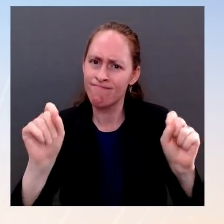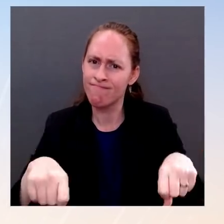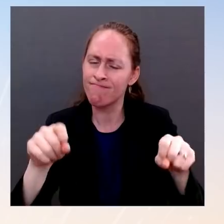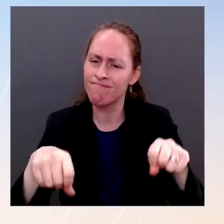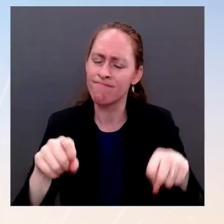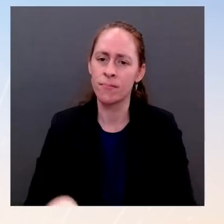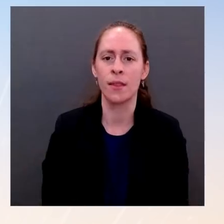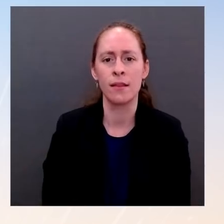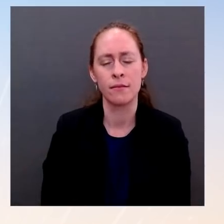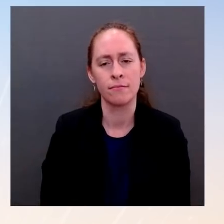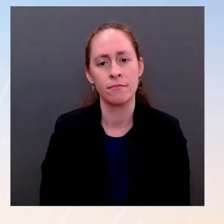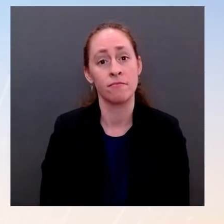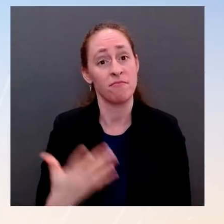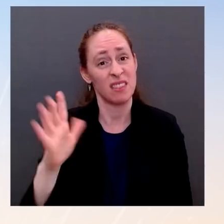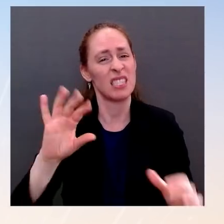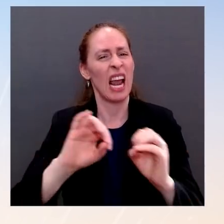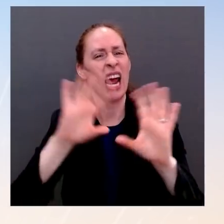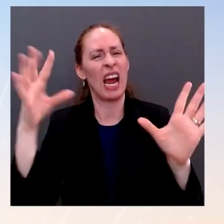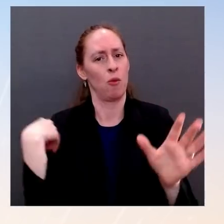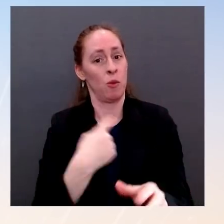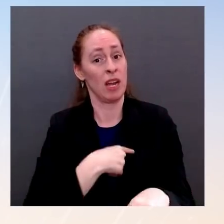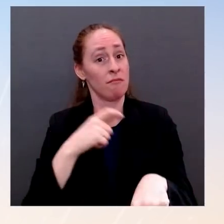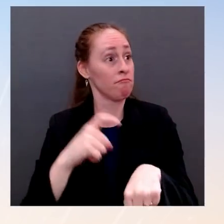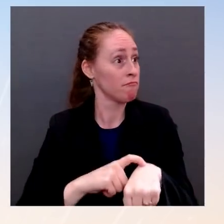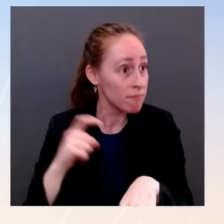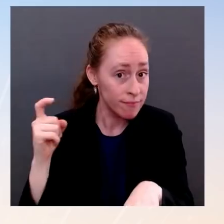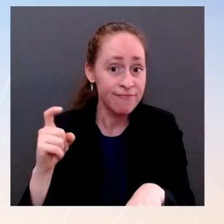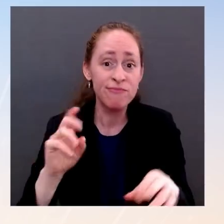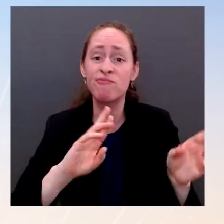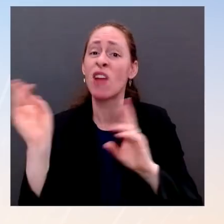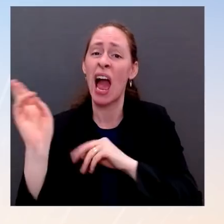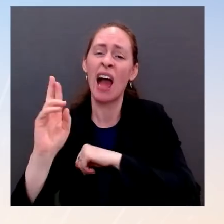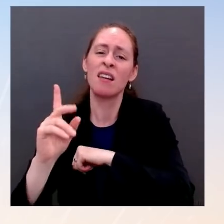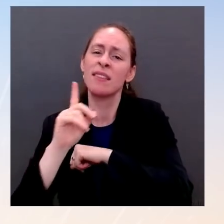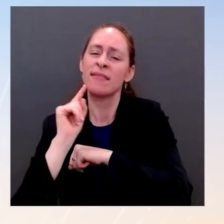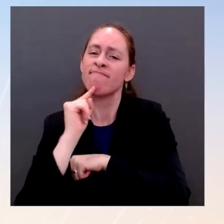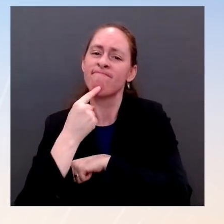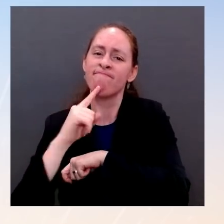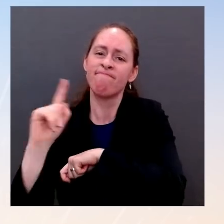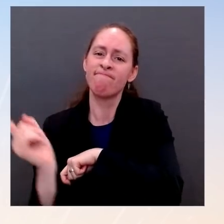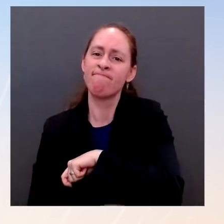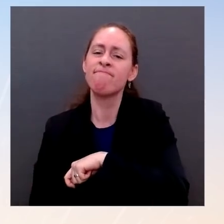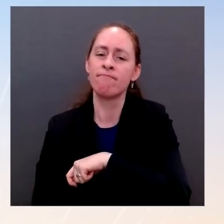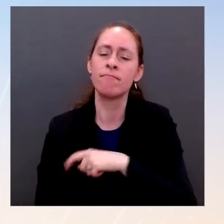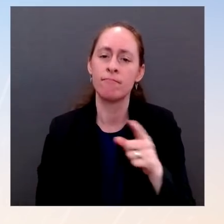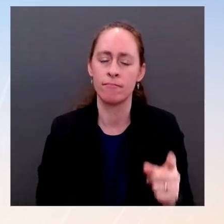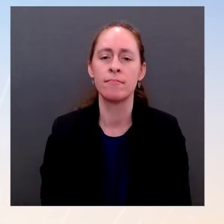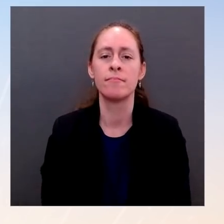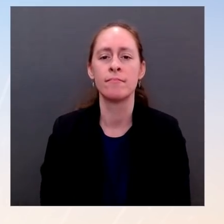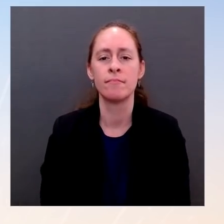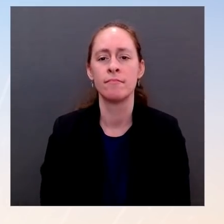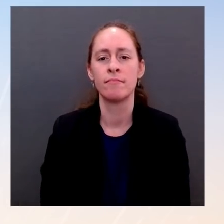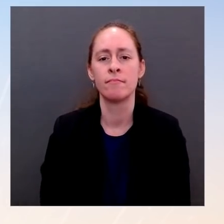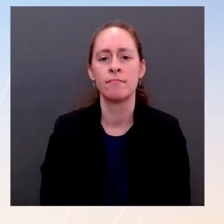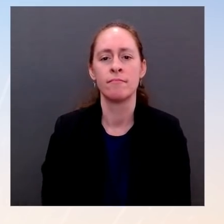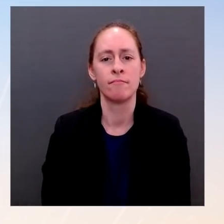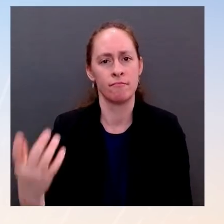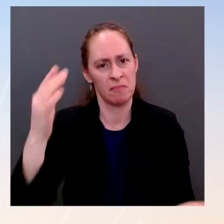in managing the consequences. I can tell you with confidence that we've met the test. And on this last point, since I know many of you have asked,